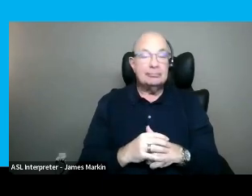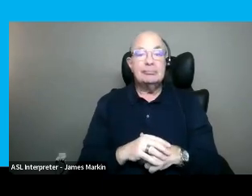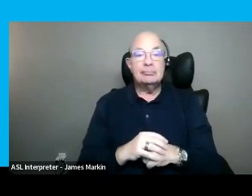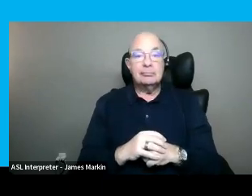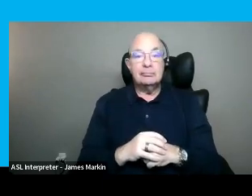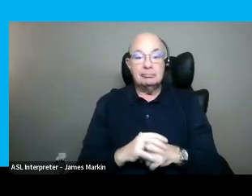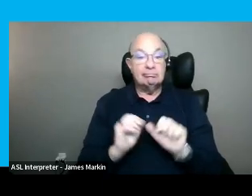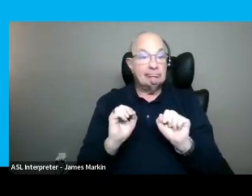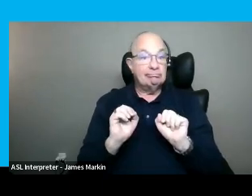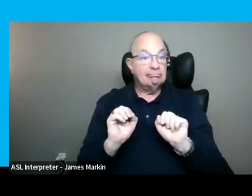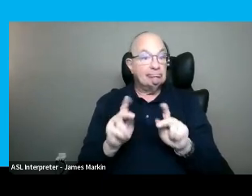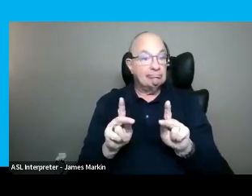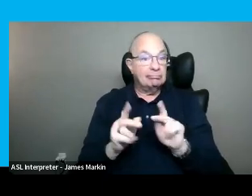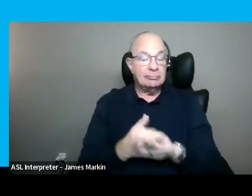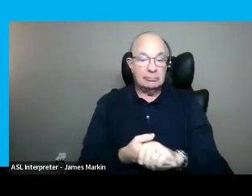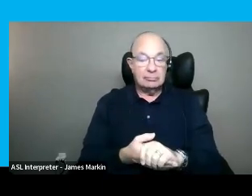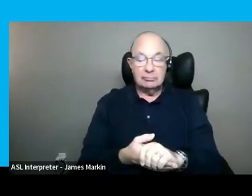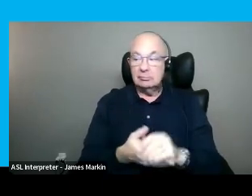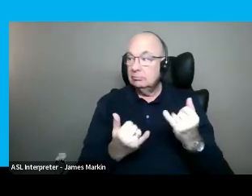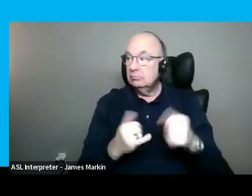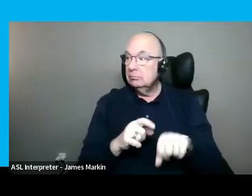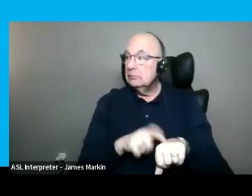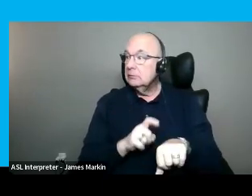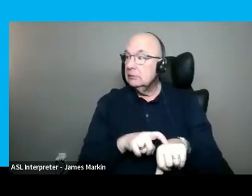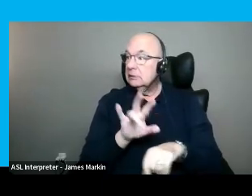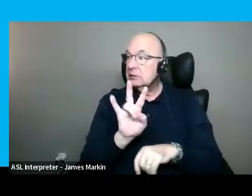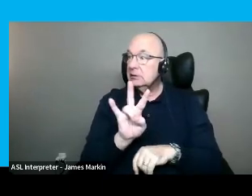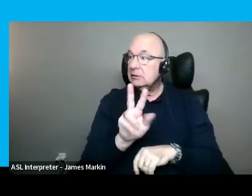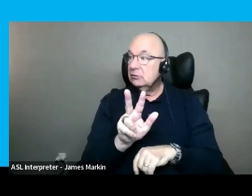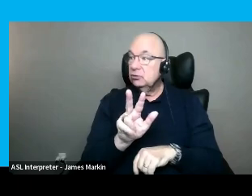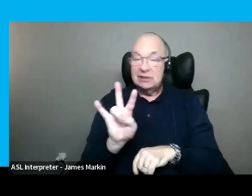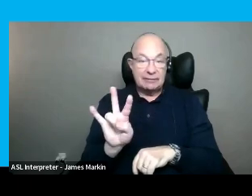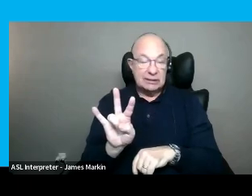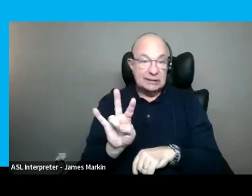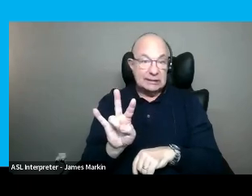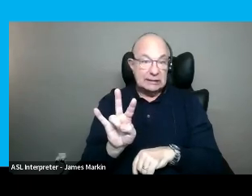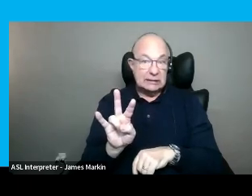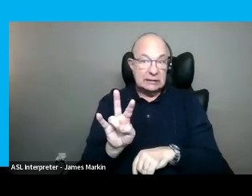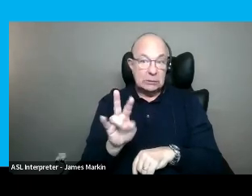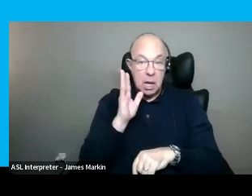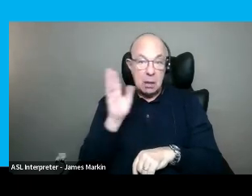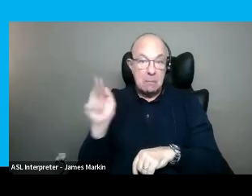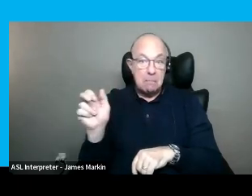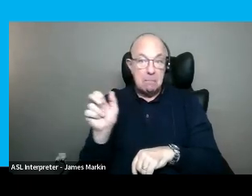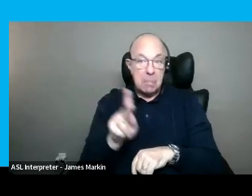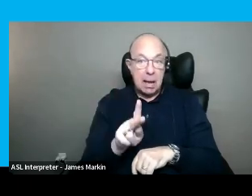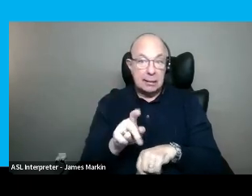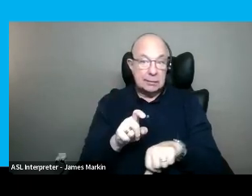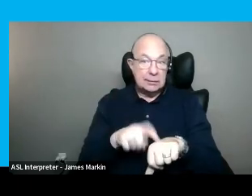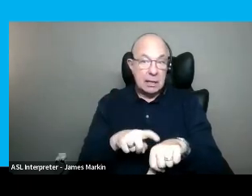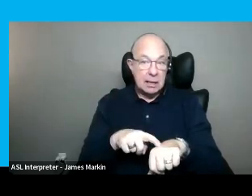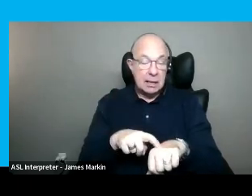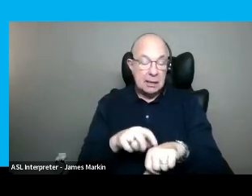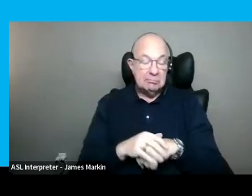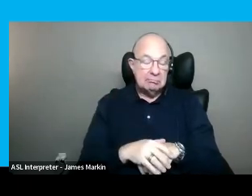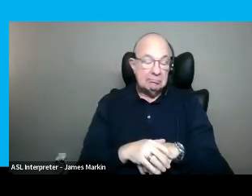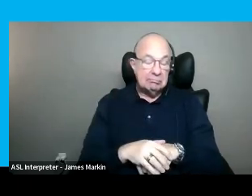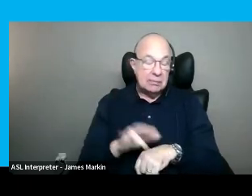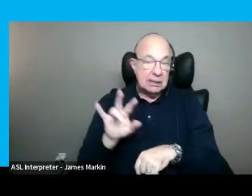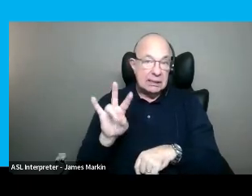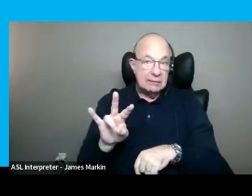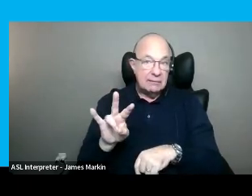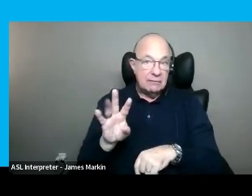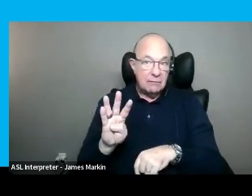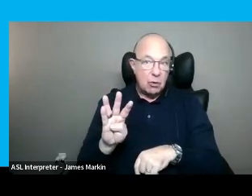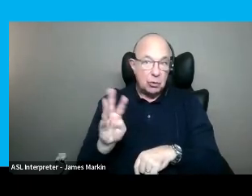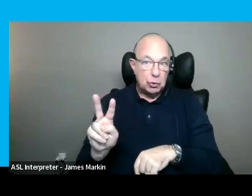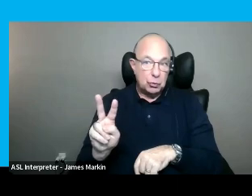Melissa Wong (she/her), SPT: Alright, so it is 7.37, so we'll start back at, 7.42.